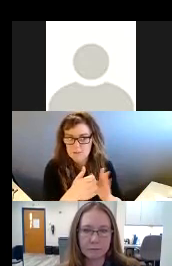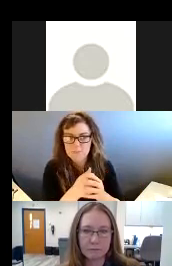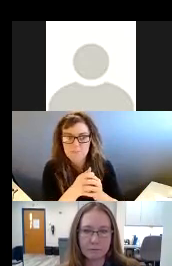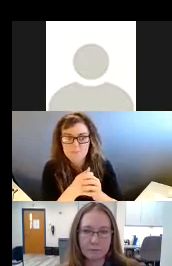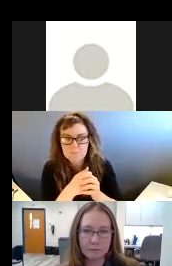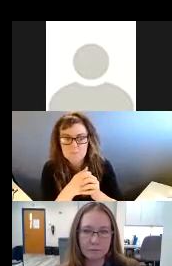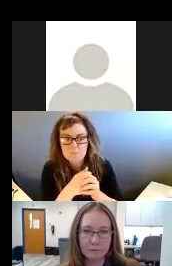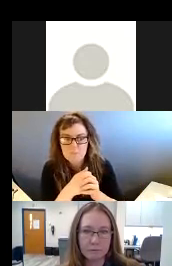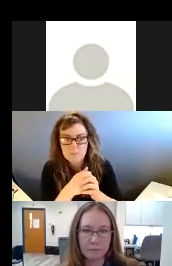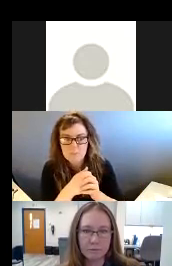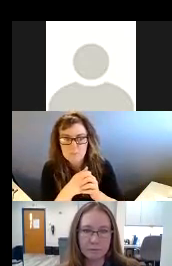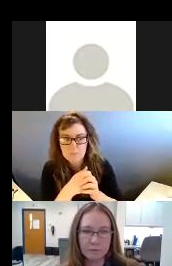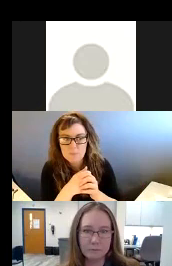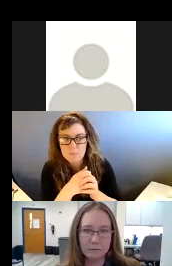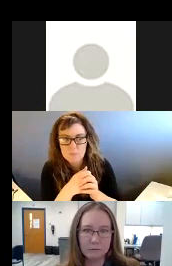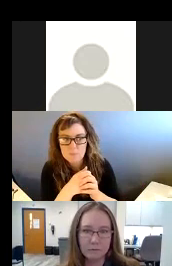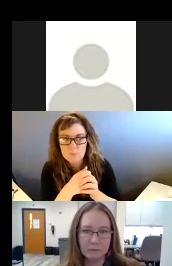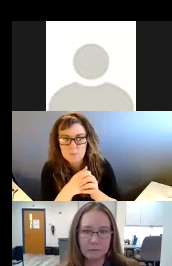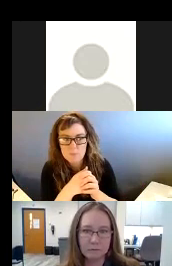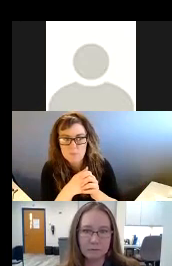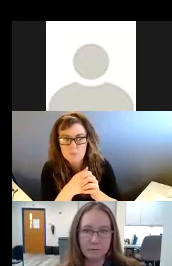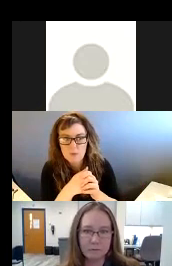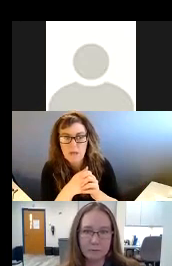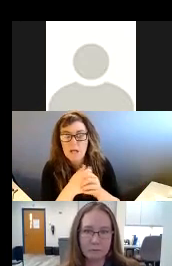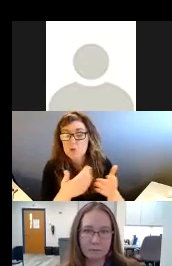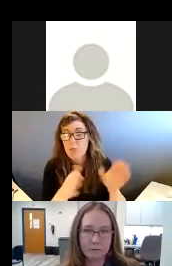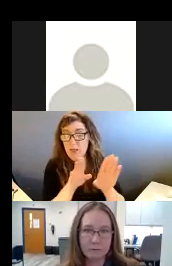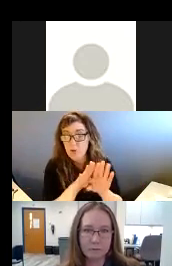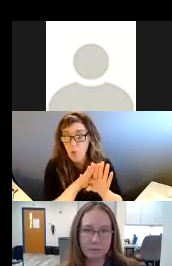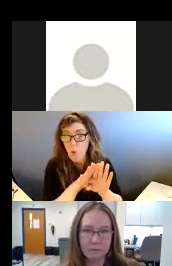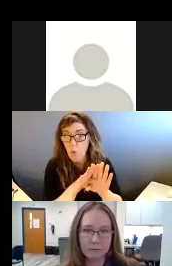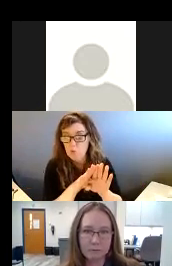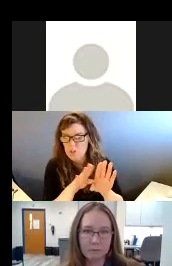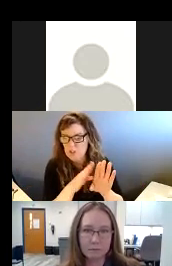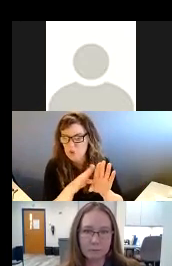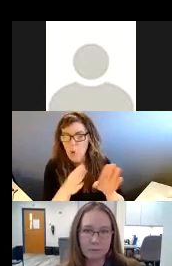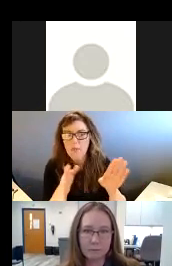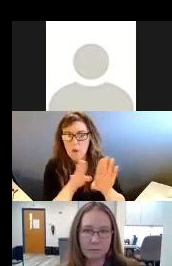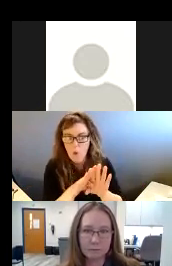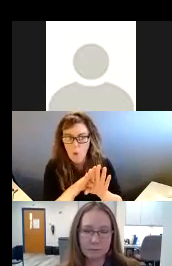AND THEN YOU KIND OF SEE THERE WAS A DOOR ON THE OTHER SIDE THEY CLOSED OFF. THIS WAS THAT HALLWAY.